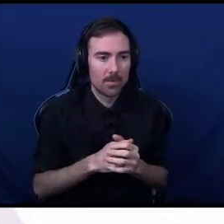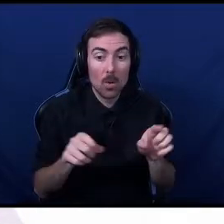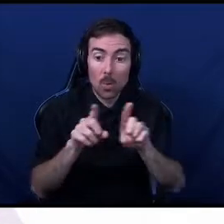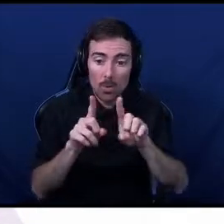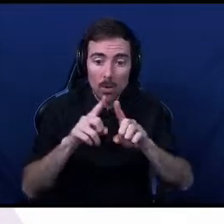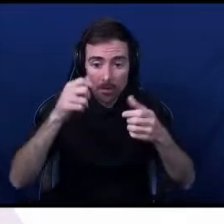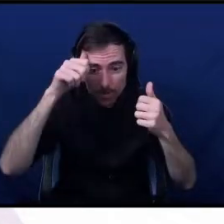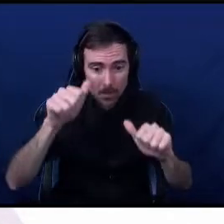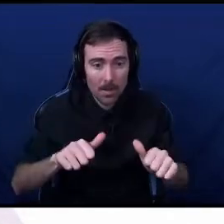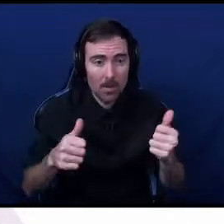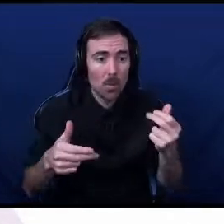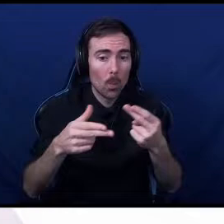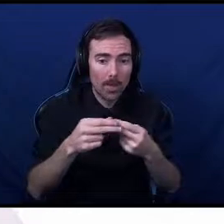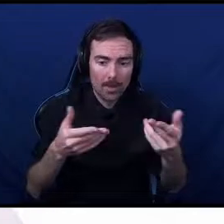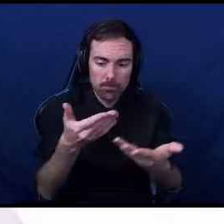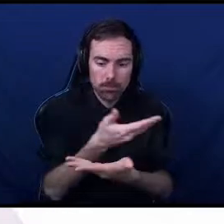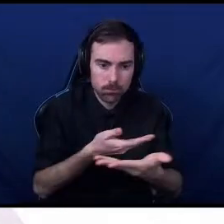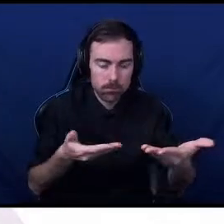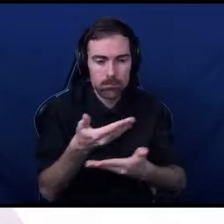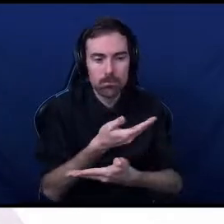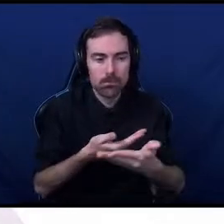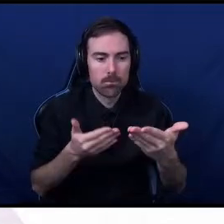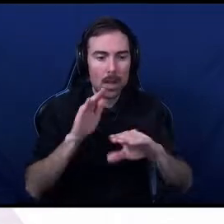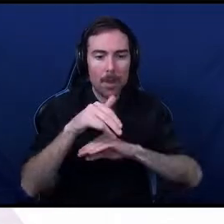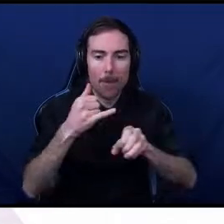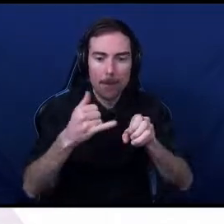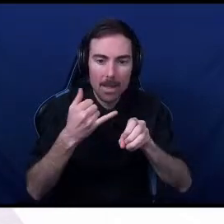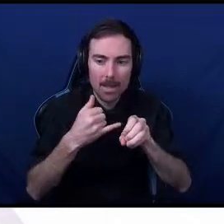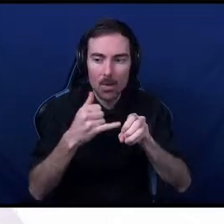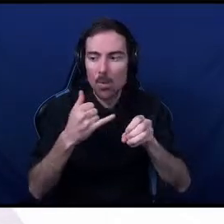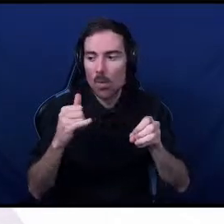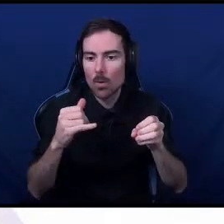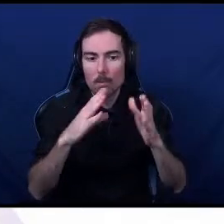discussions around the medical and the social models of disability.